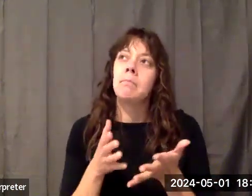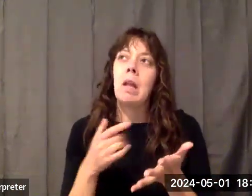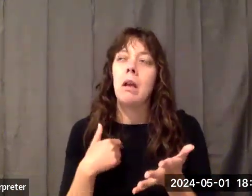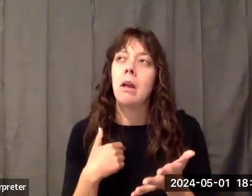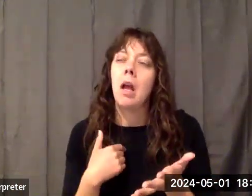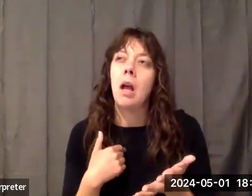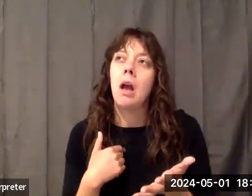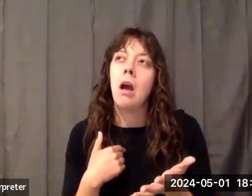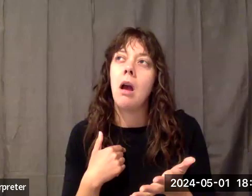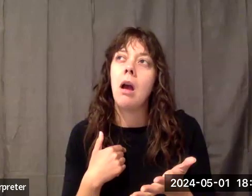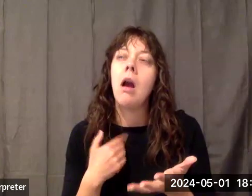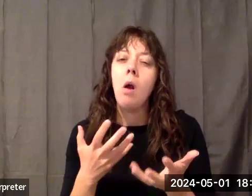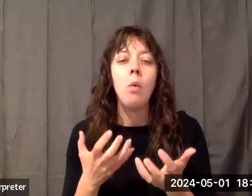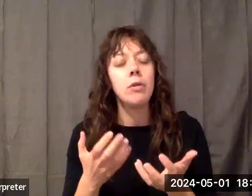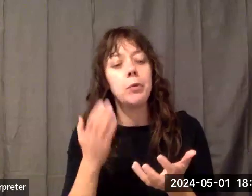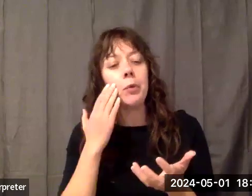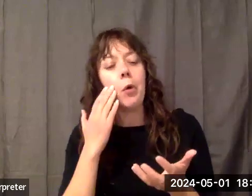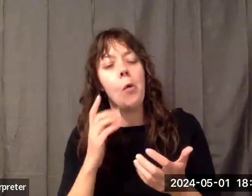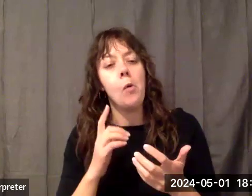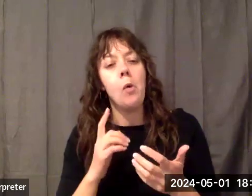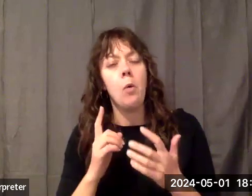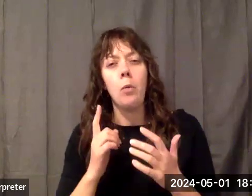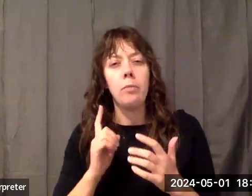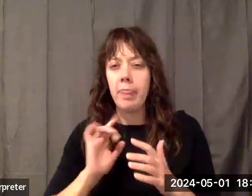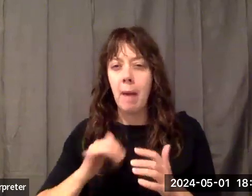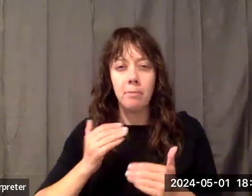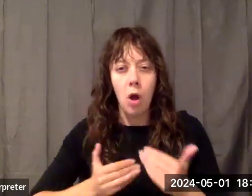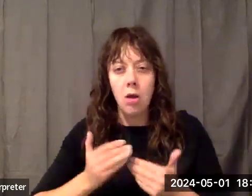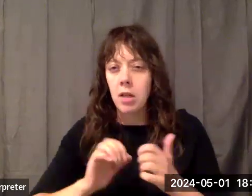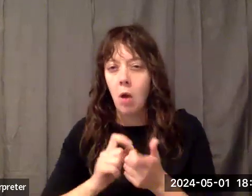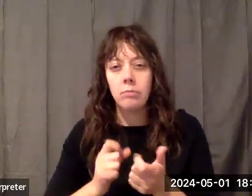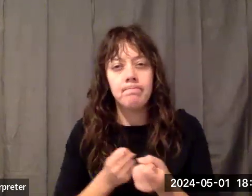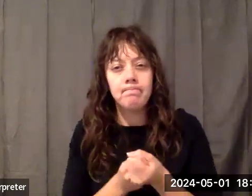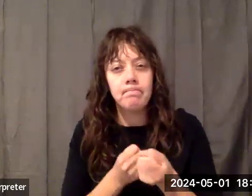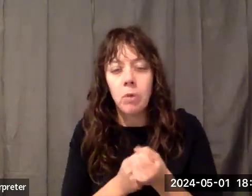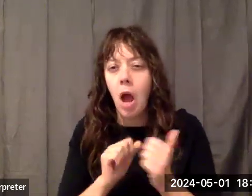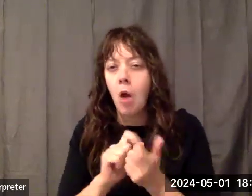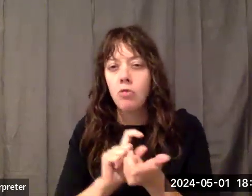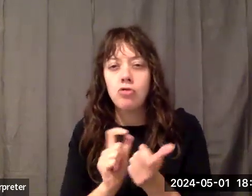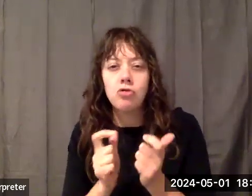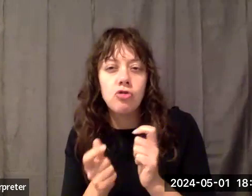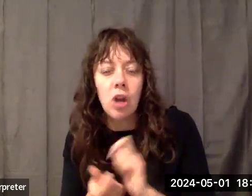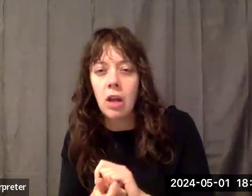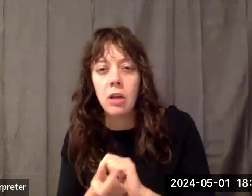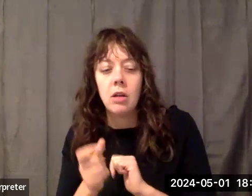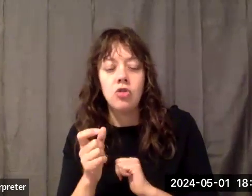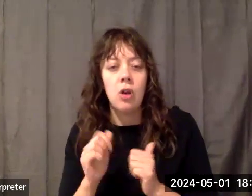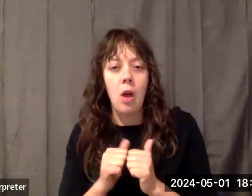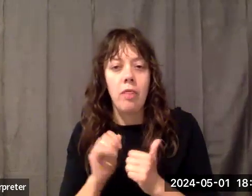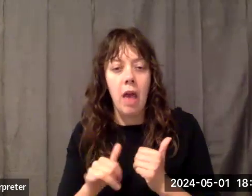some supportive changes and really not have to enter into that a swab world of learning.